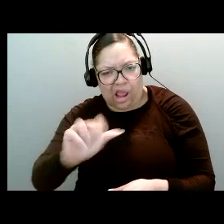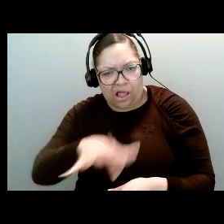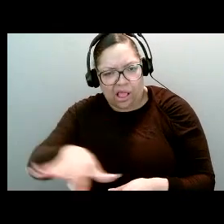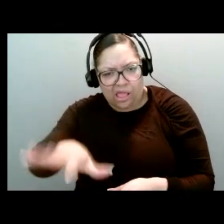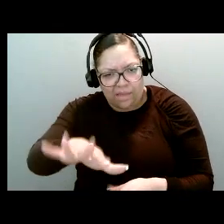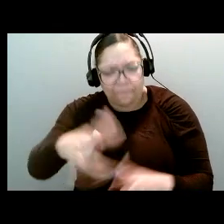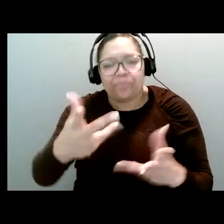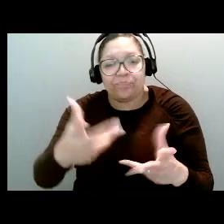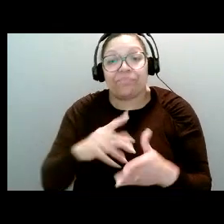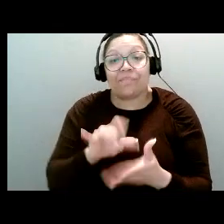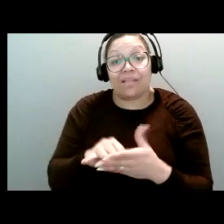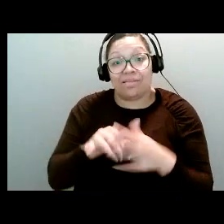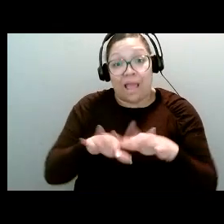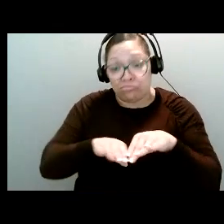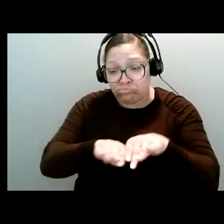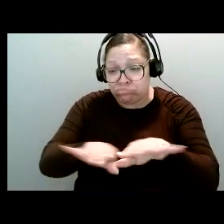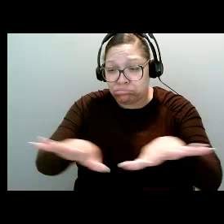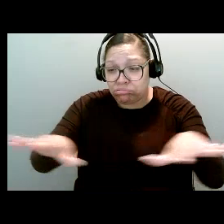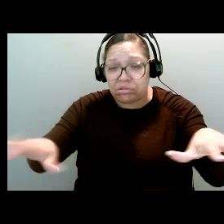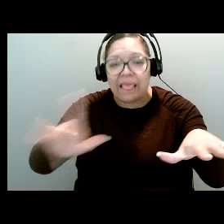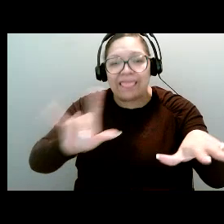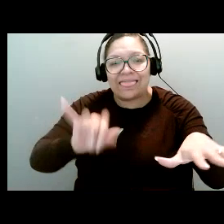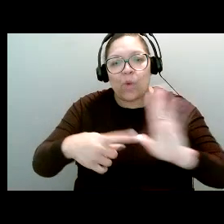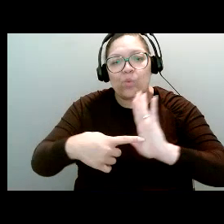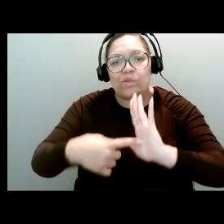This landscape resembles others throughout the country,